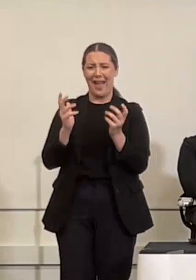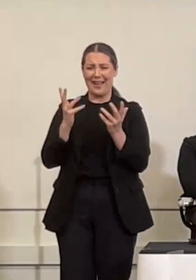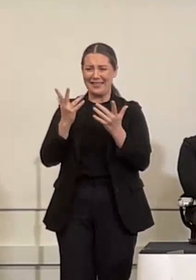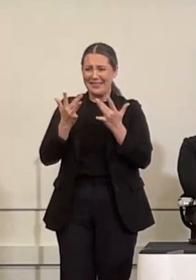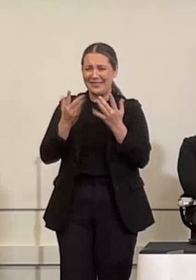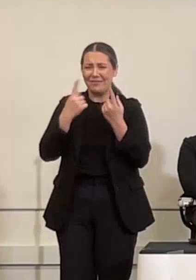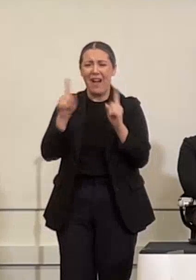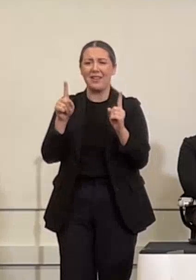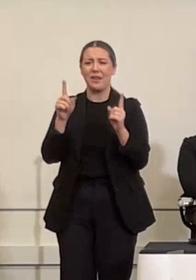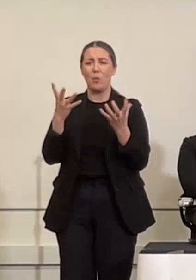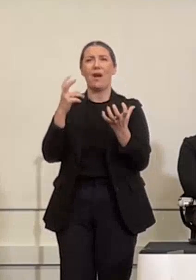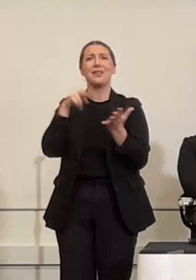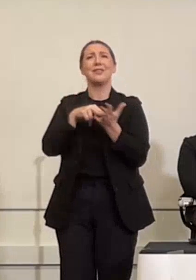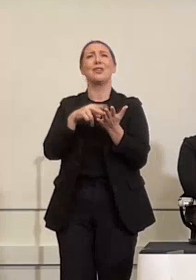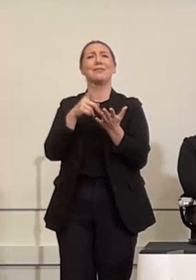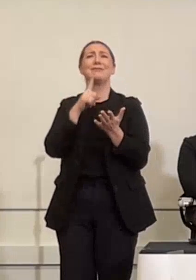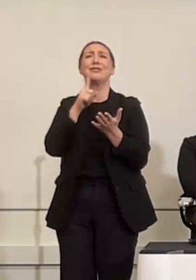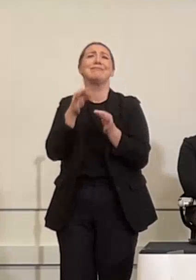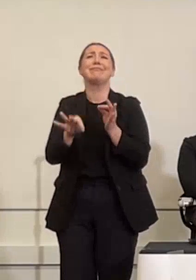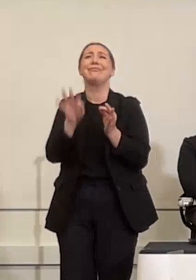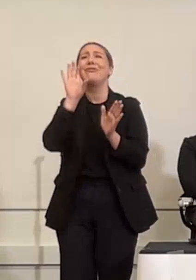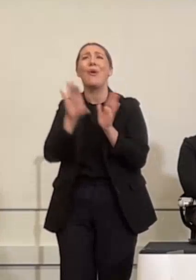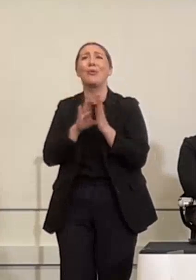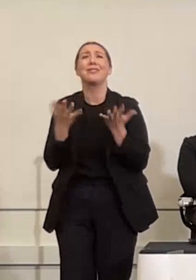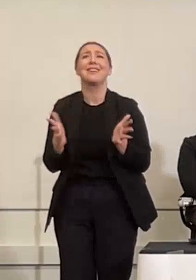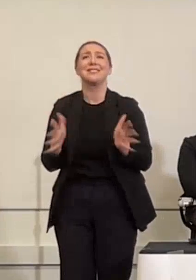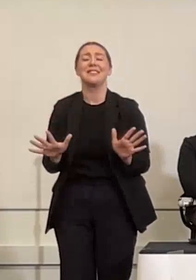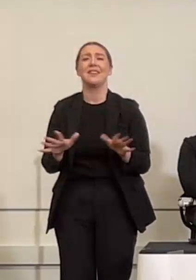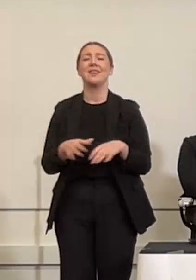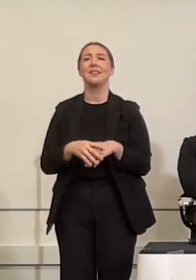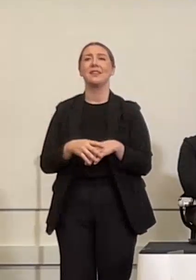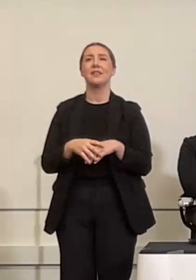she could look at pictures and photos and going back to an experience.